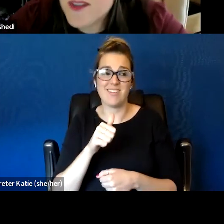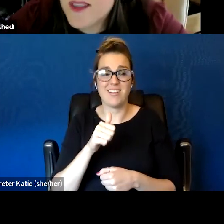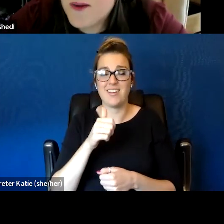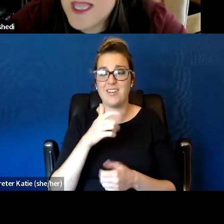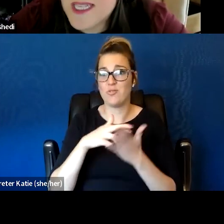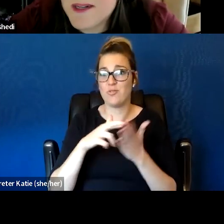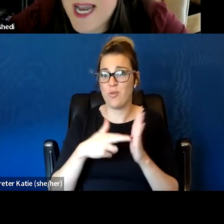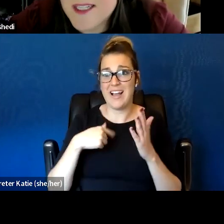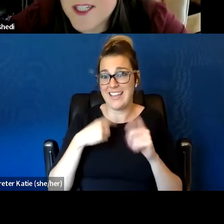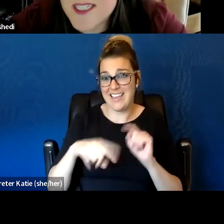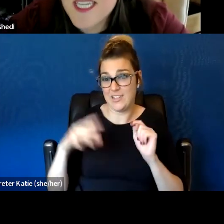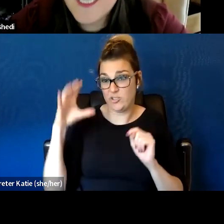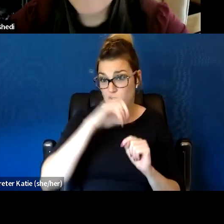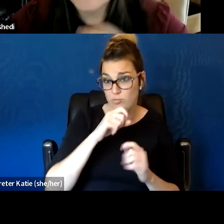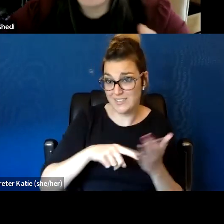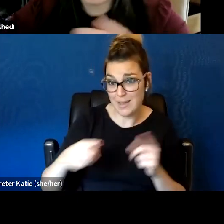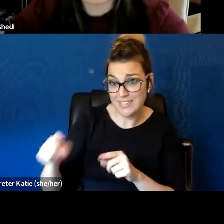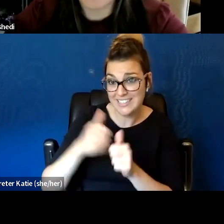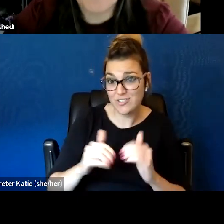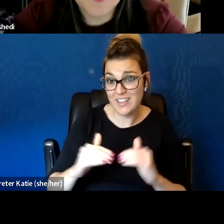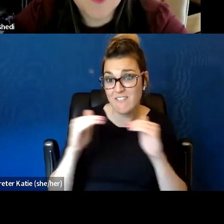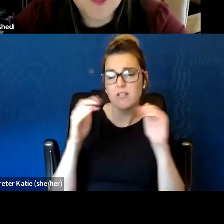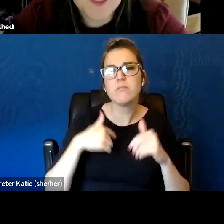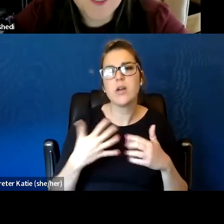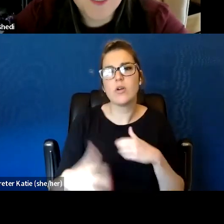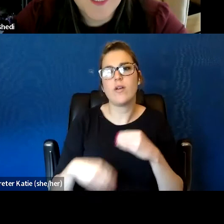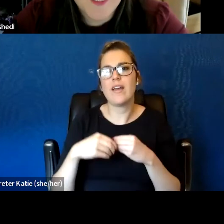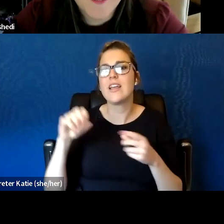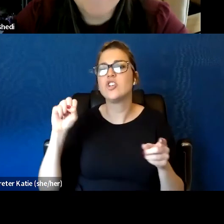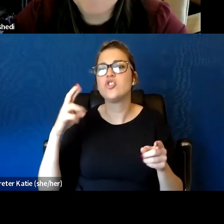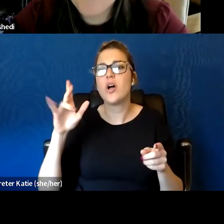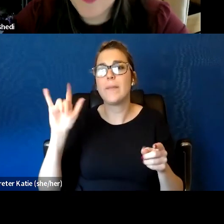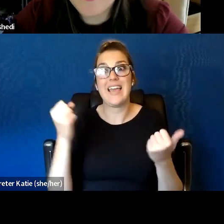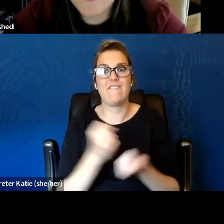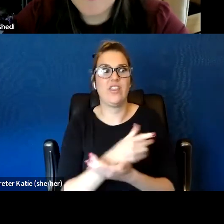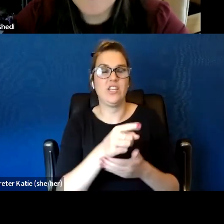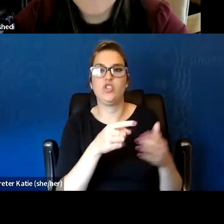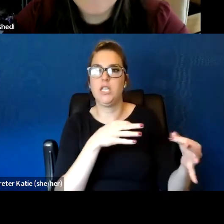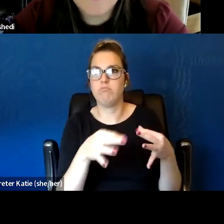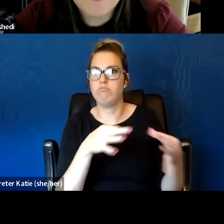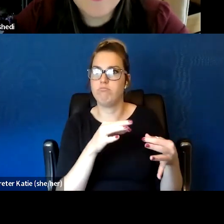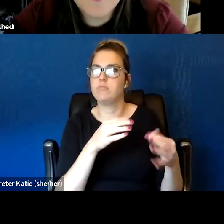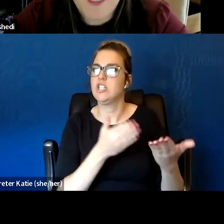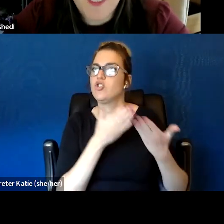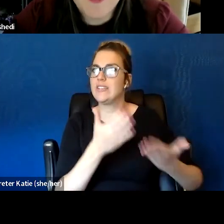So the only things I would add is just in addition to everything Shelby just suggested, I think to the extent you can,